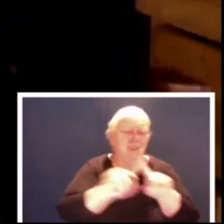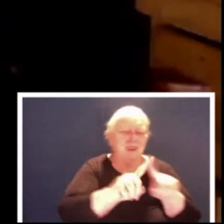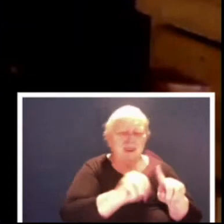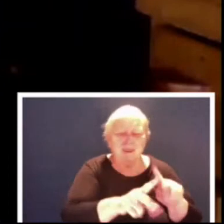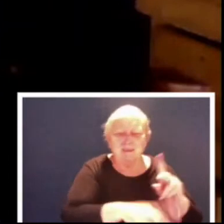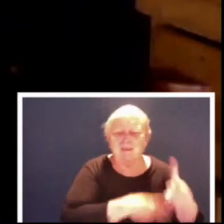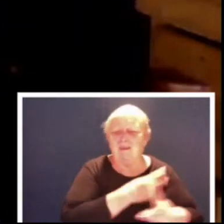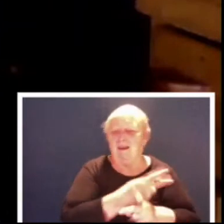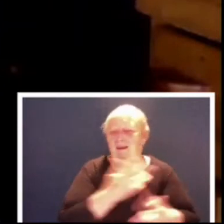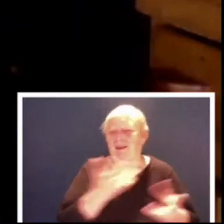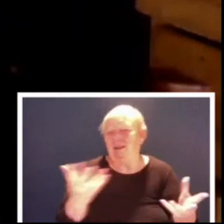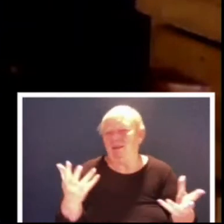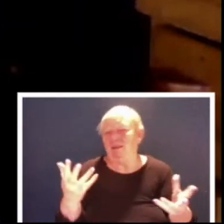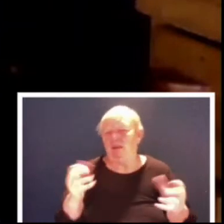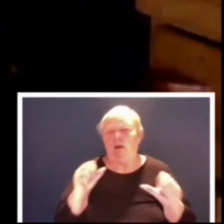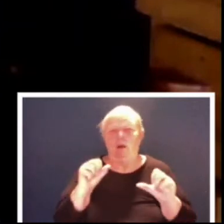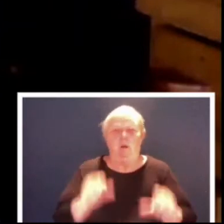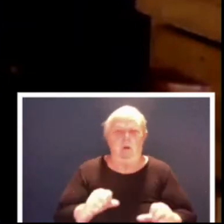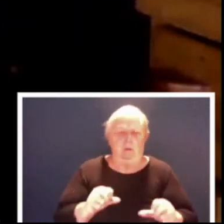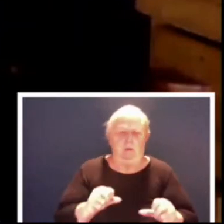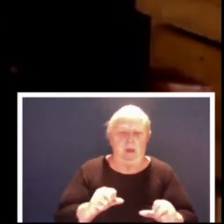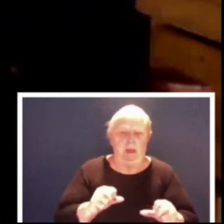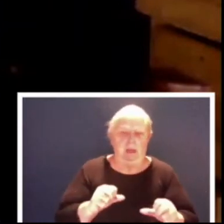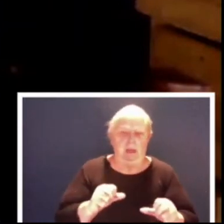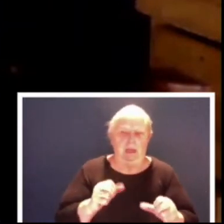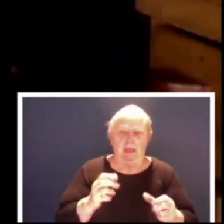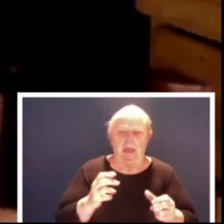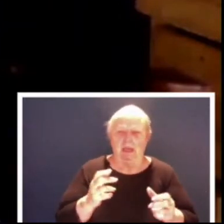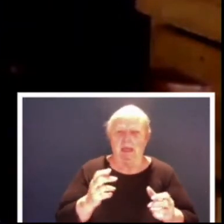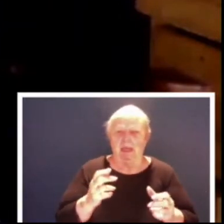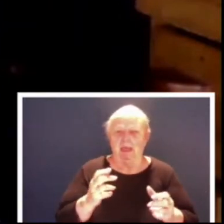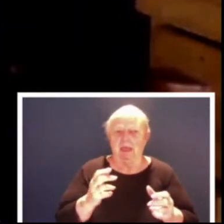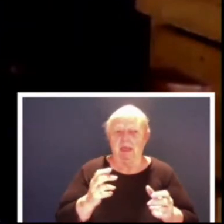or with, there's personal day to day things